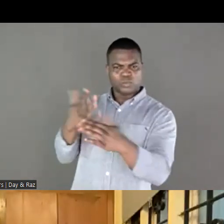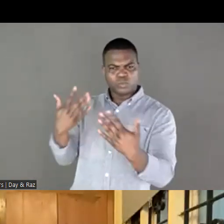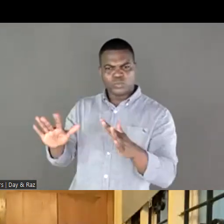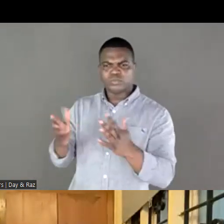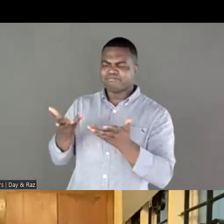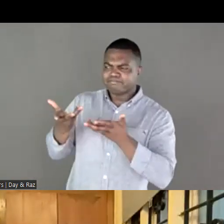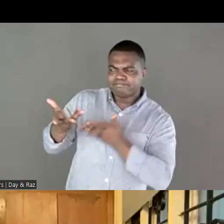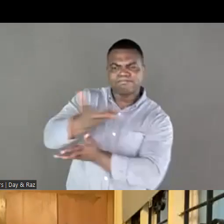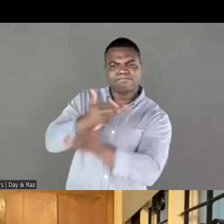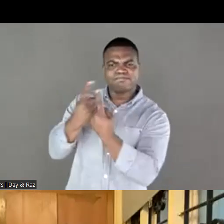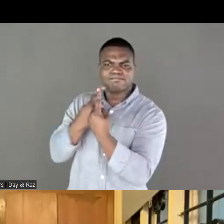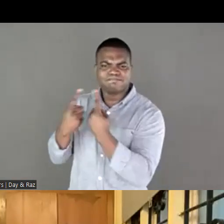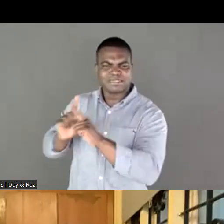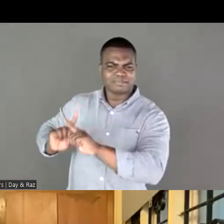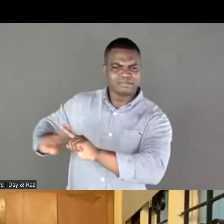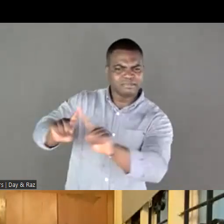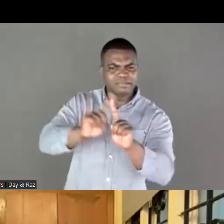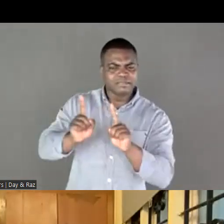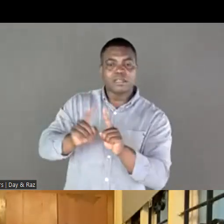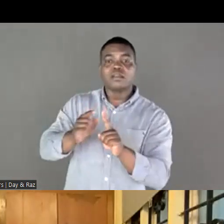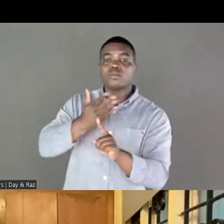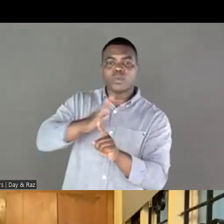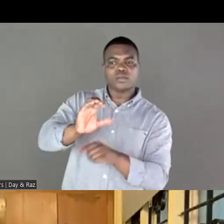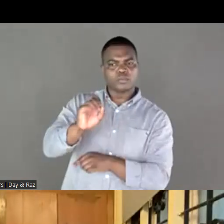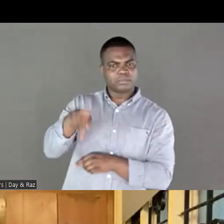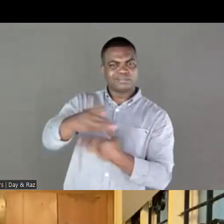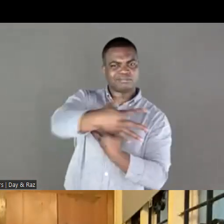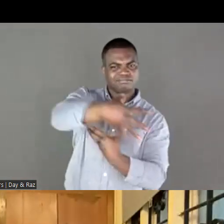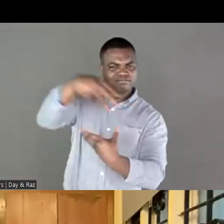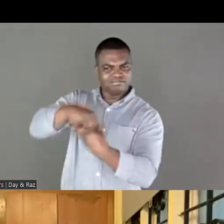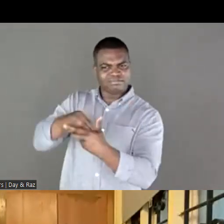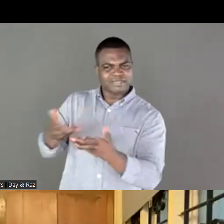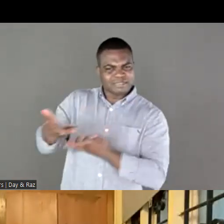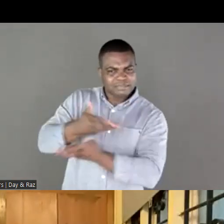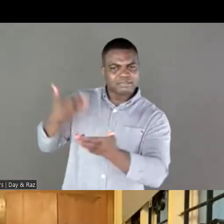actually had no mention of disability. And in this upcoming agenda, it was really important